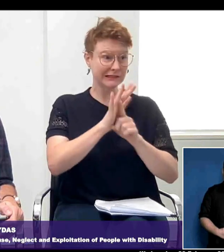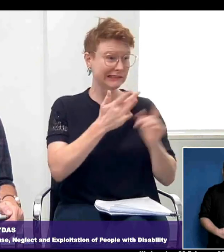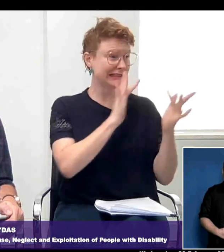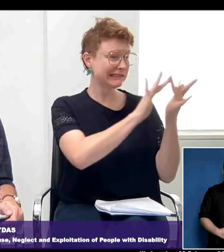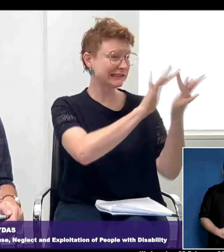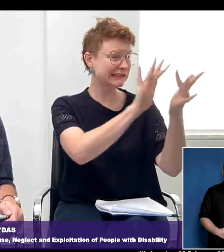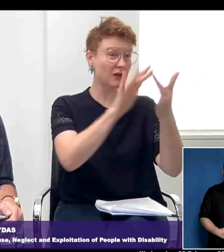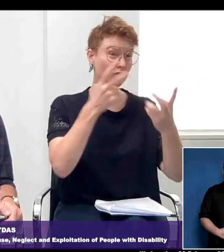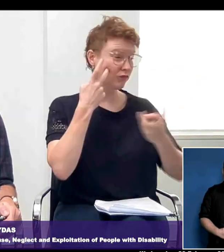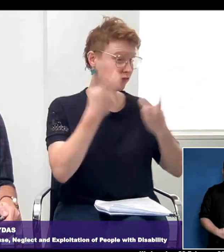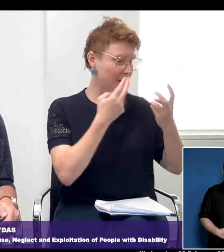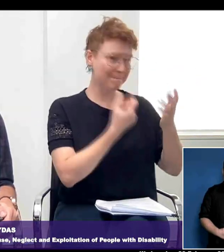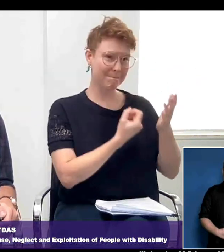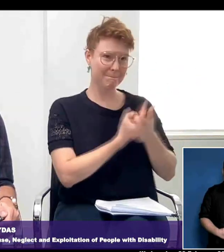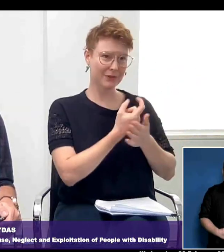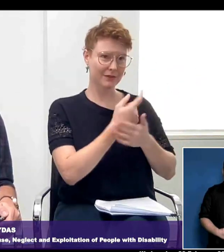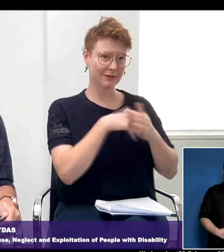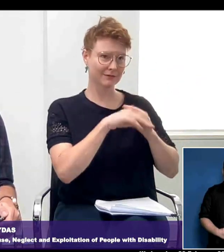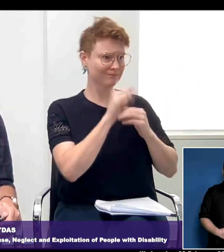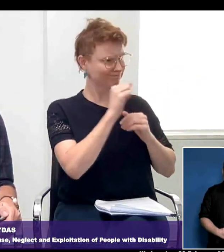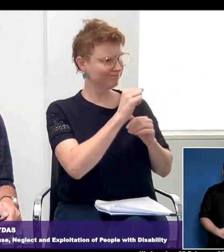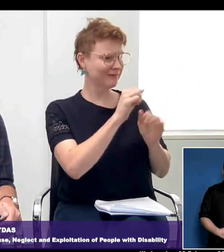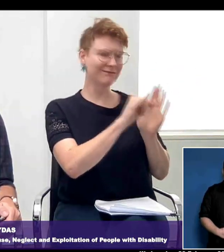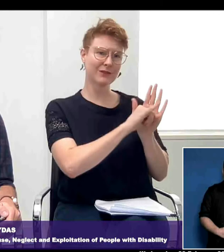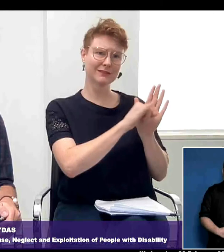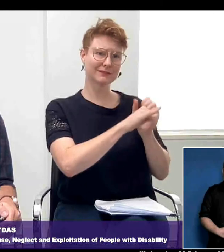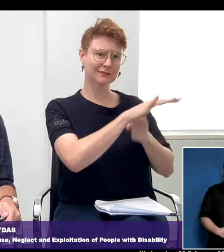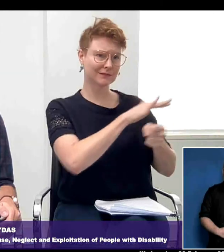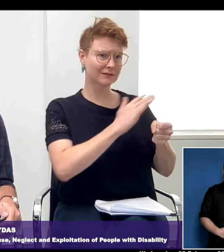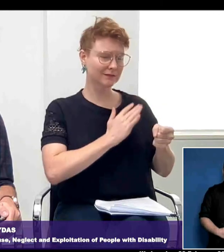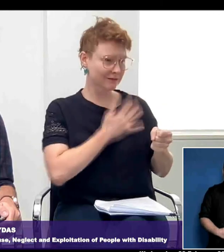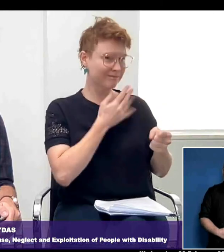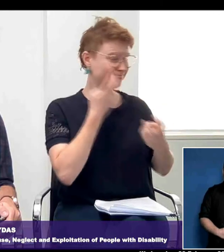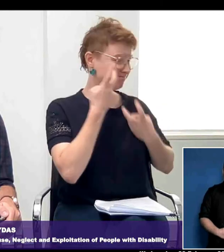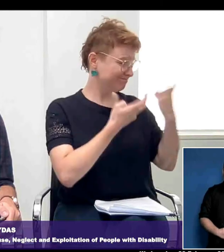to do with this young person but - no, rather than finding - sorry, interpreter